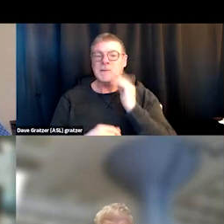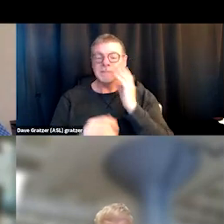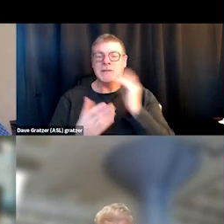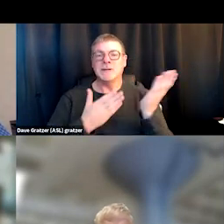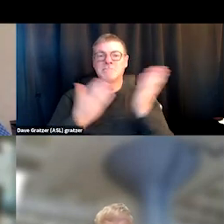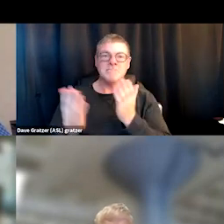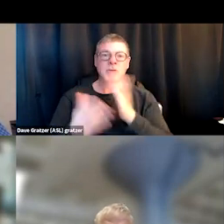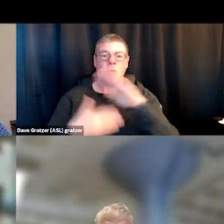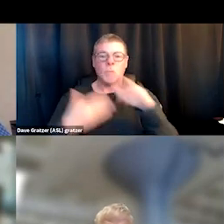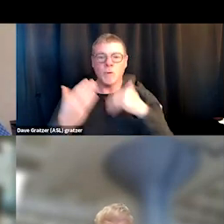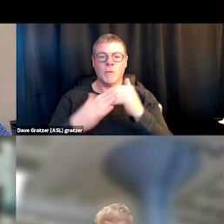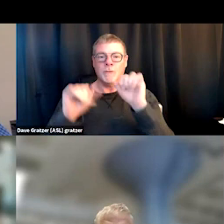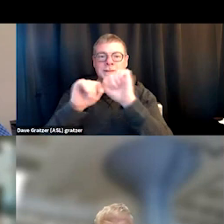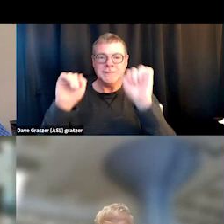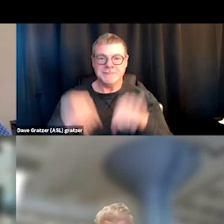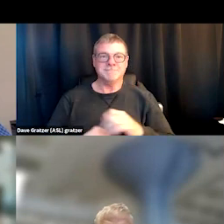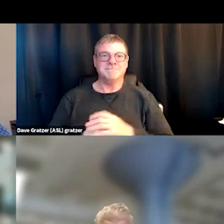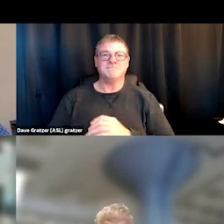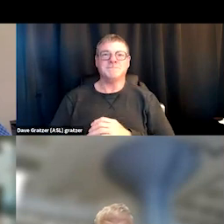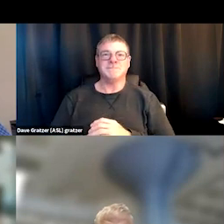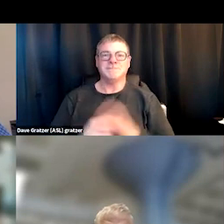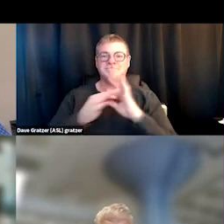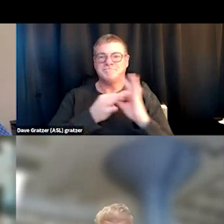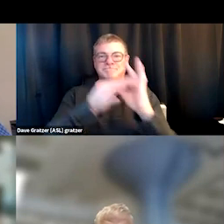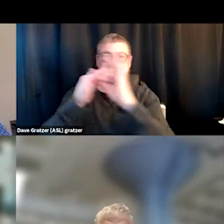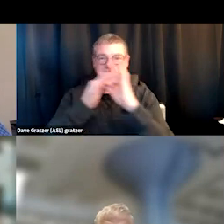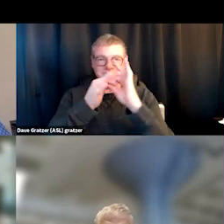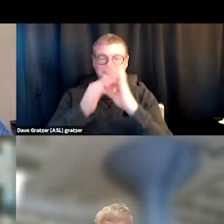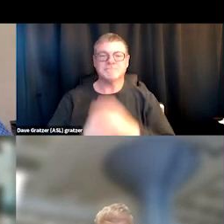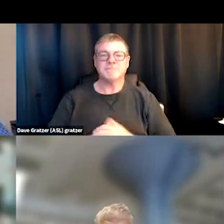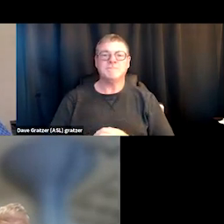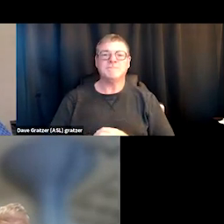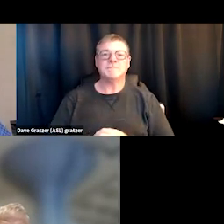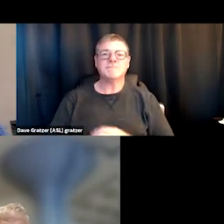all these different systems in a unified manner. Thanks, Rachel.